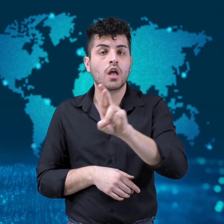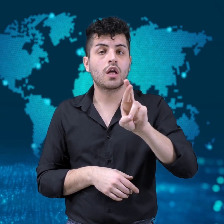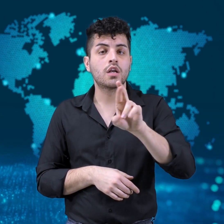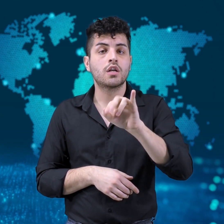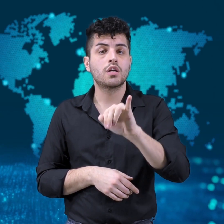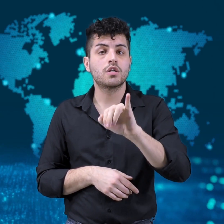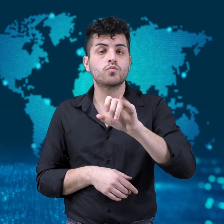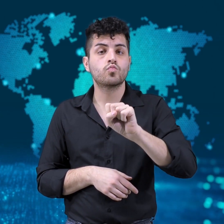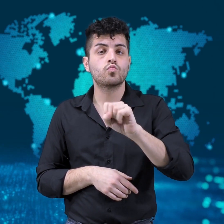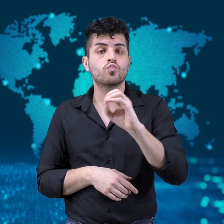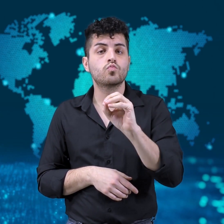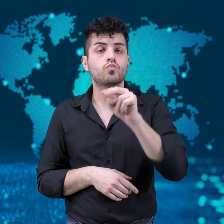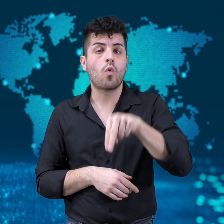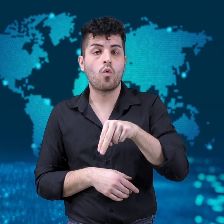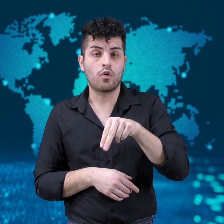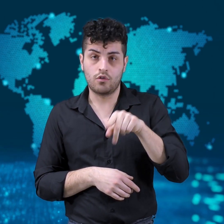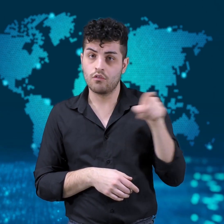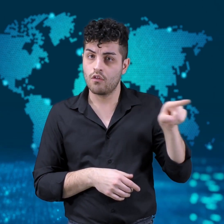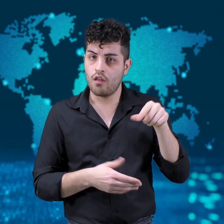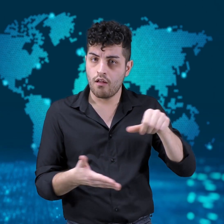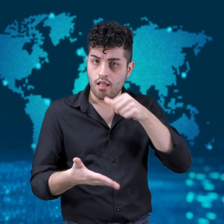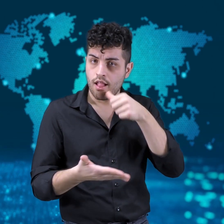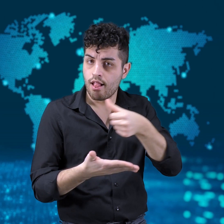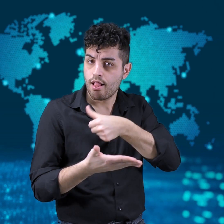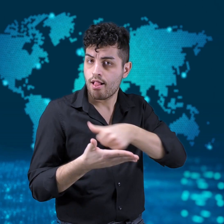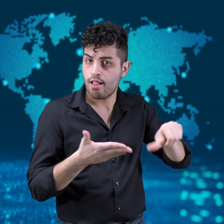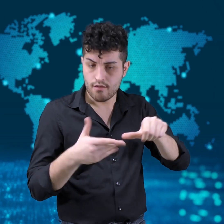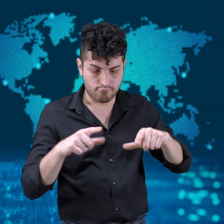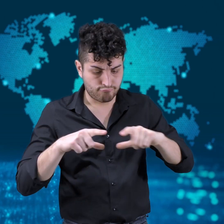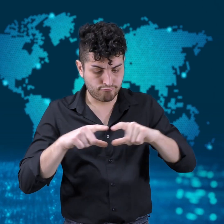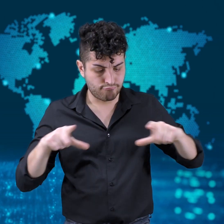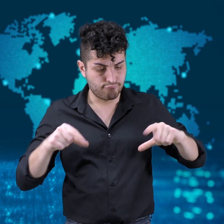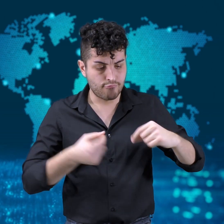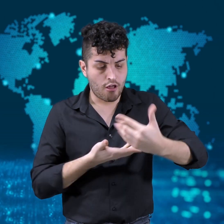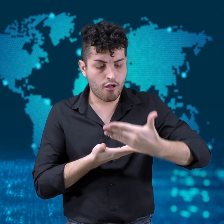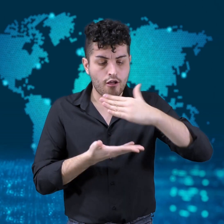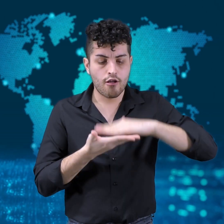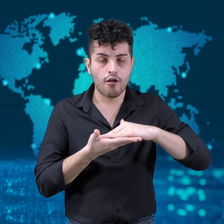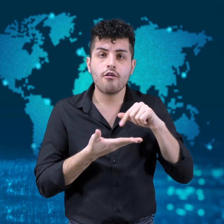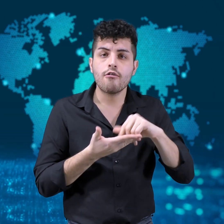to the Afghanistan government saying he